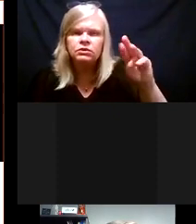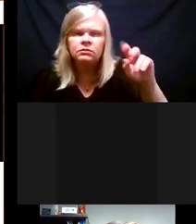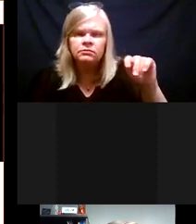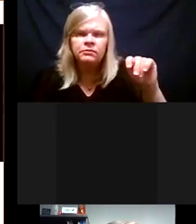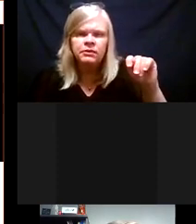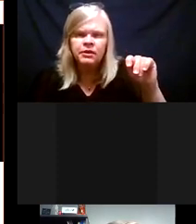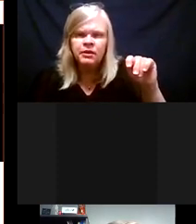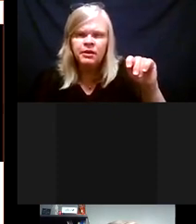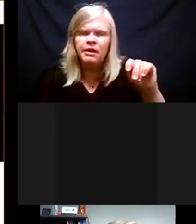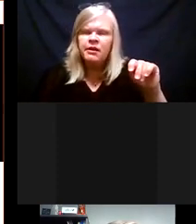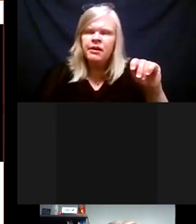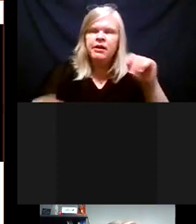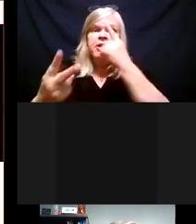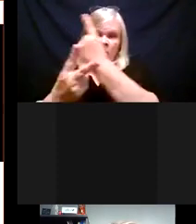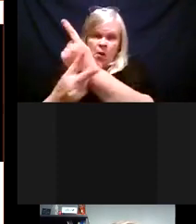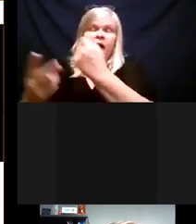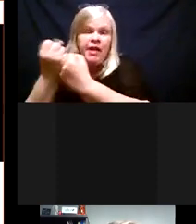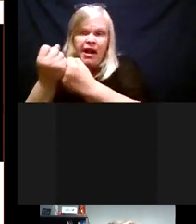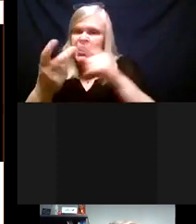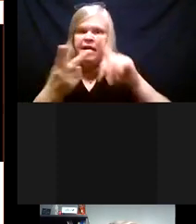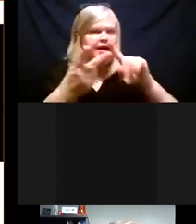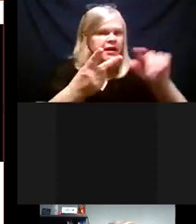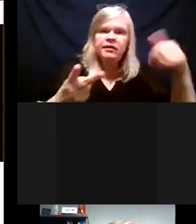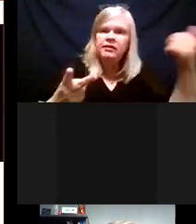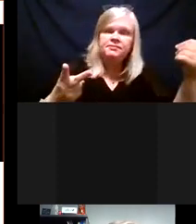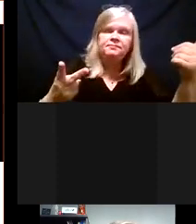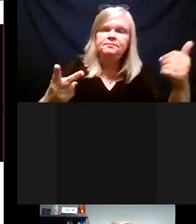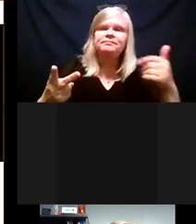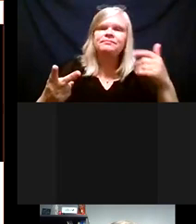PARENT WHO IS NOT. THAT IS A COMPLICATED SITUATION